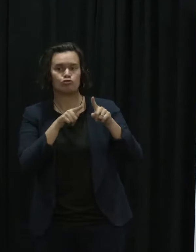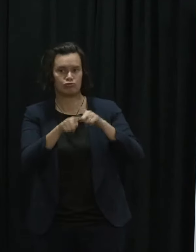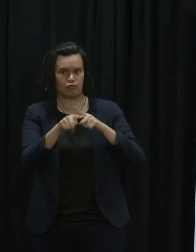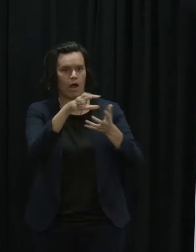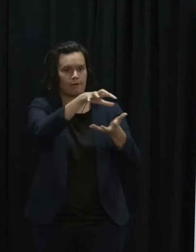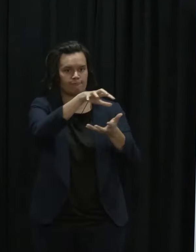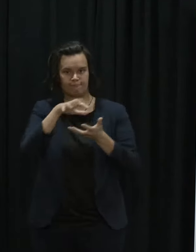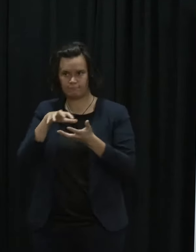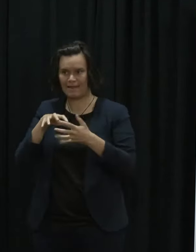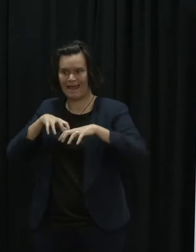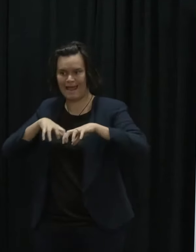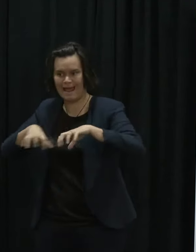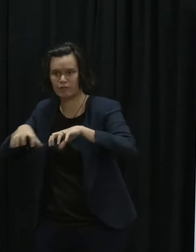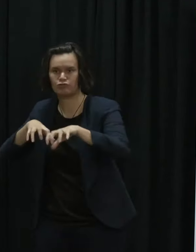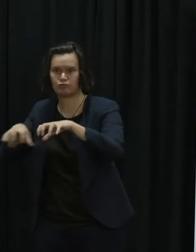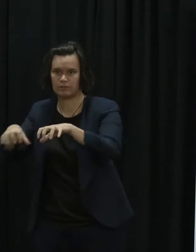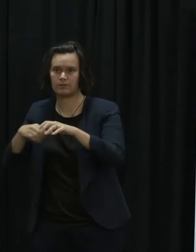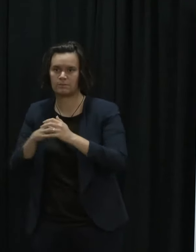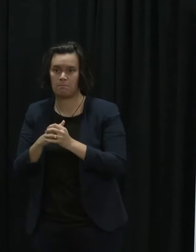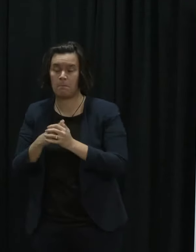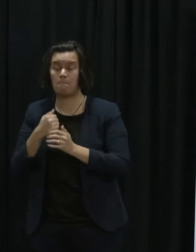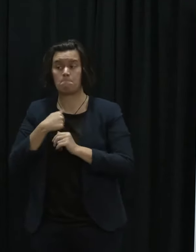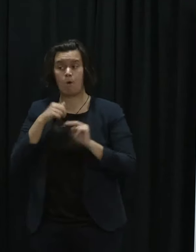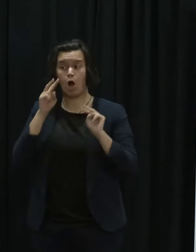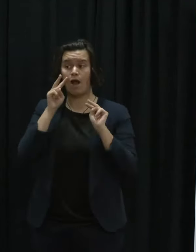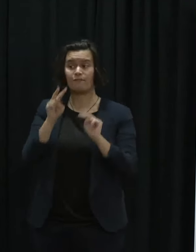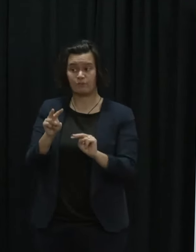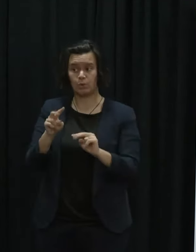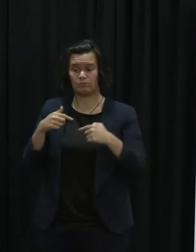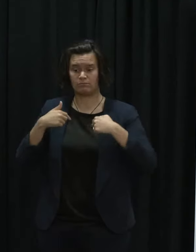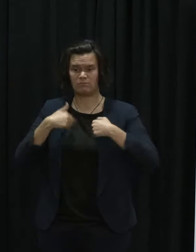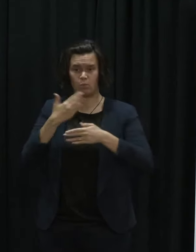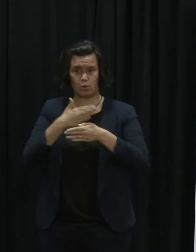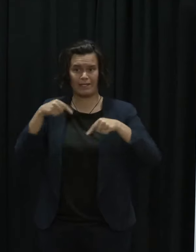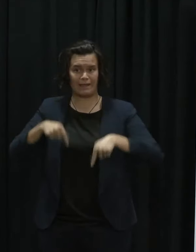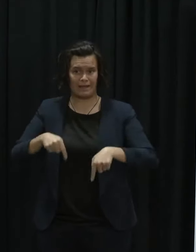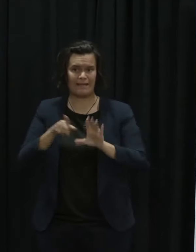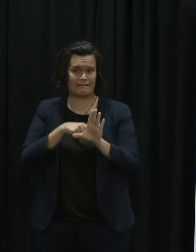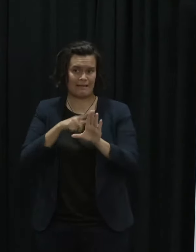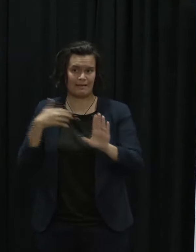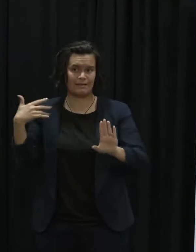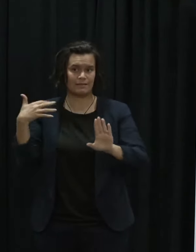on board those recommendations, that we implement them.